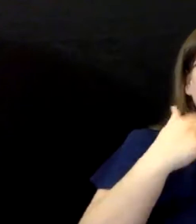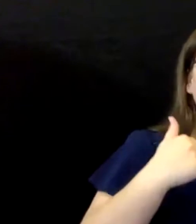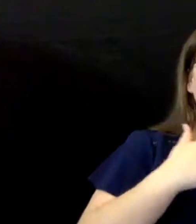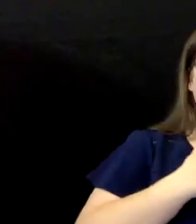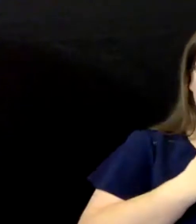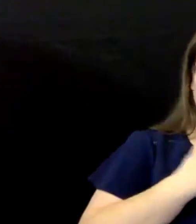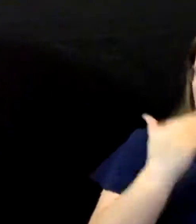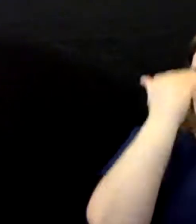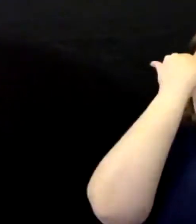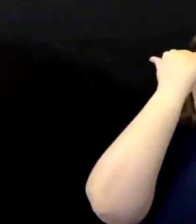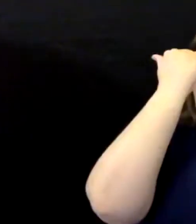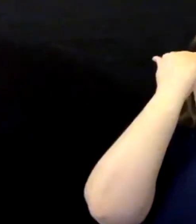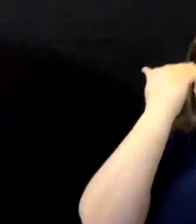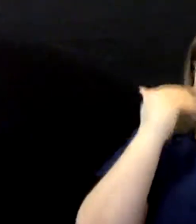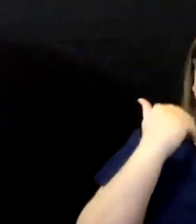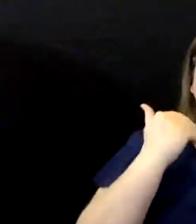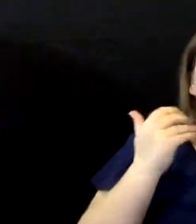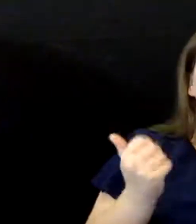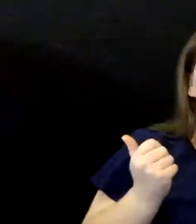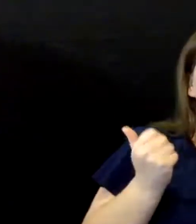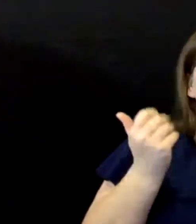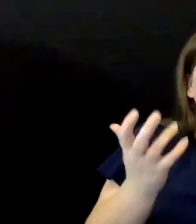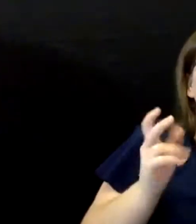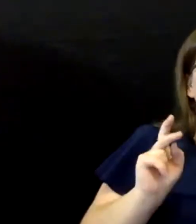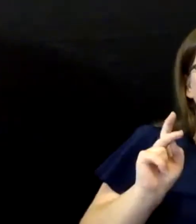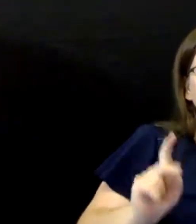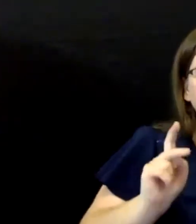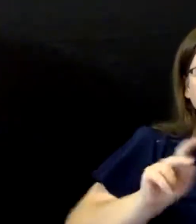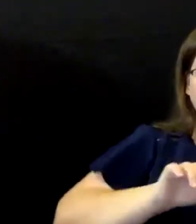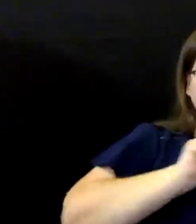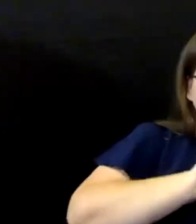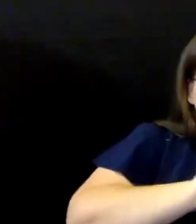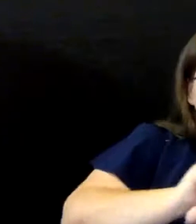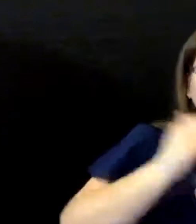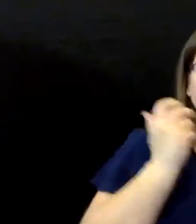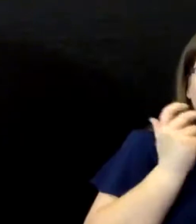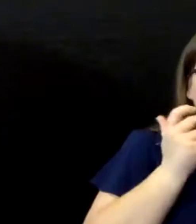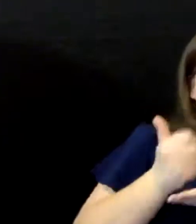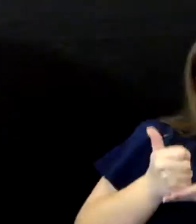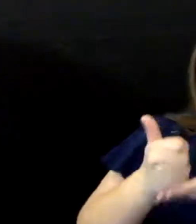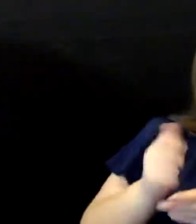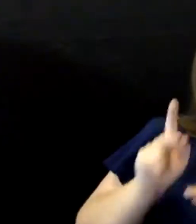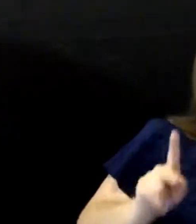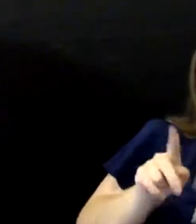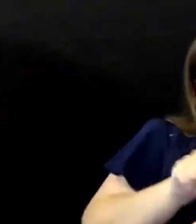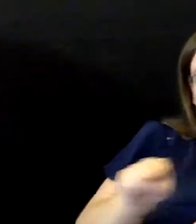aware that there are a lot of people doing a lot of good work in the area of helping people with disabilities become independent.